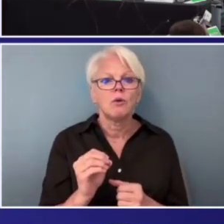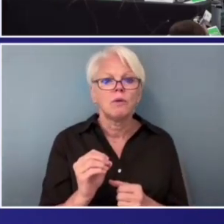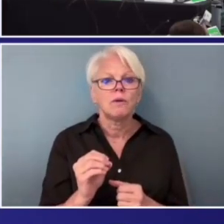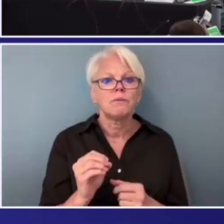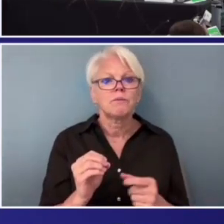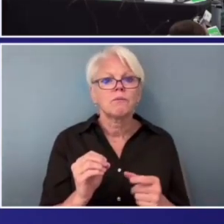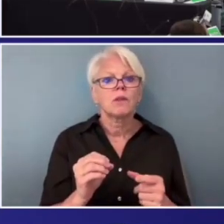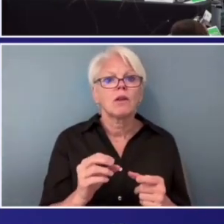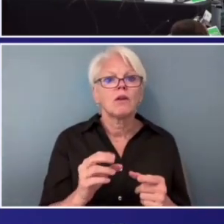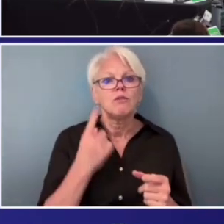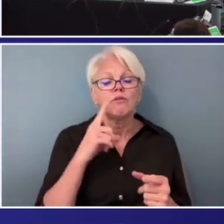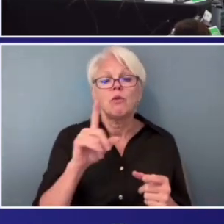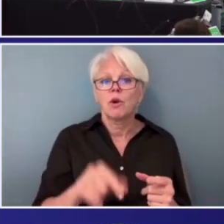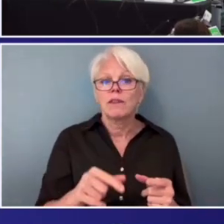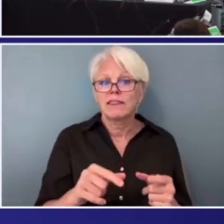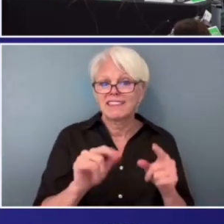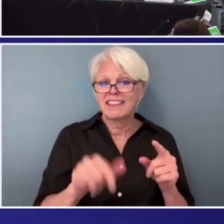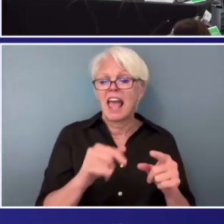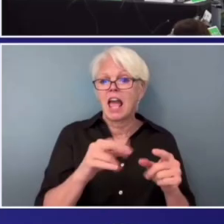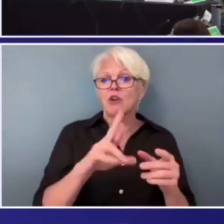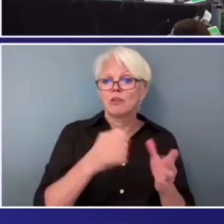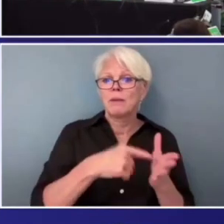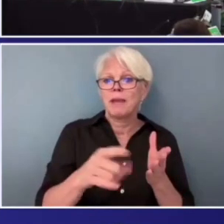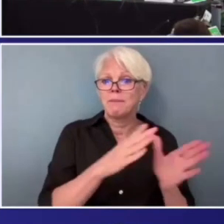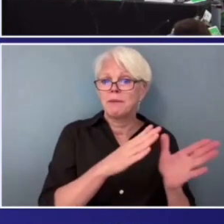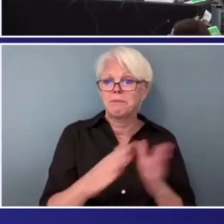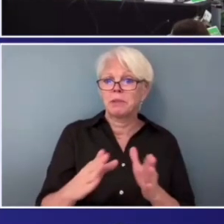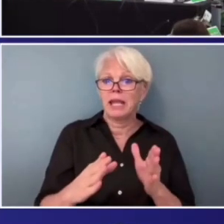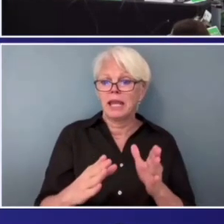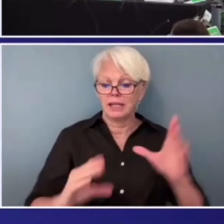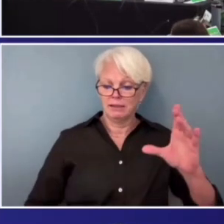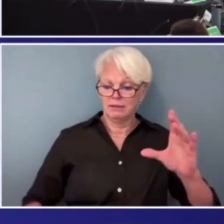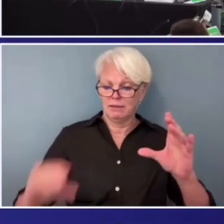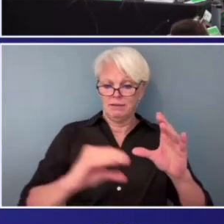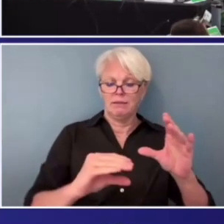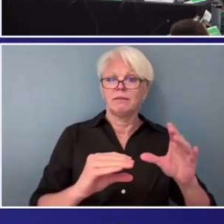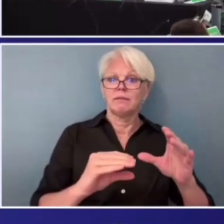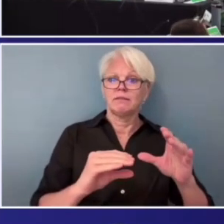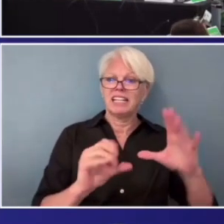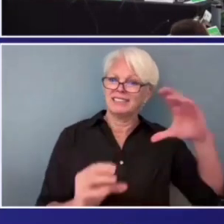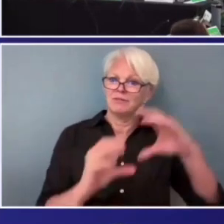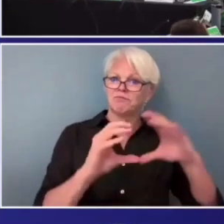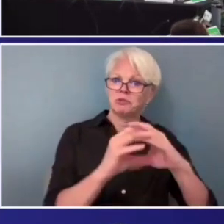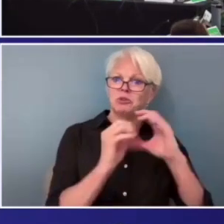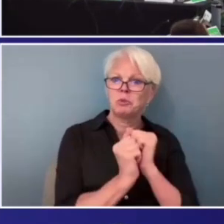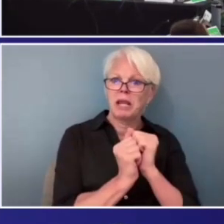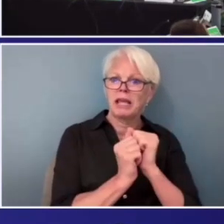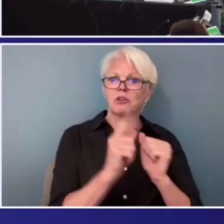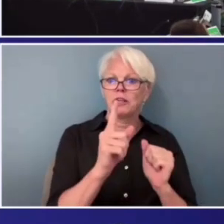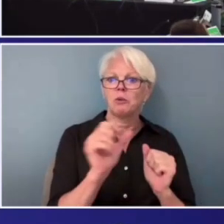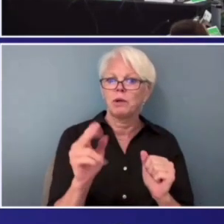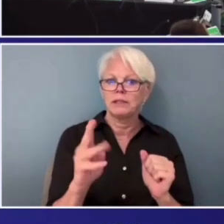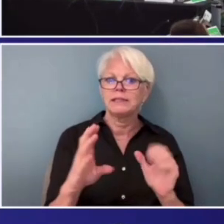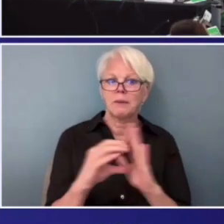plan is contained in one whole paragraph, subparagraph. So that's what you see.